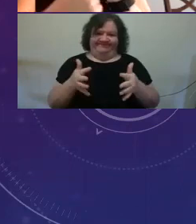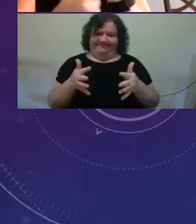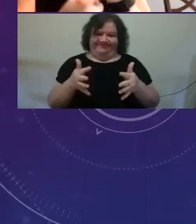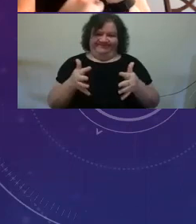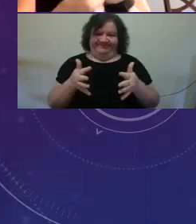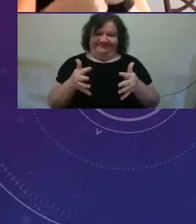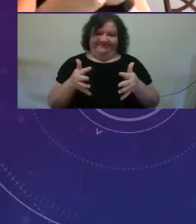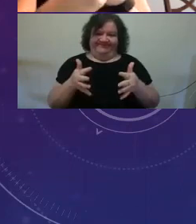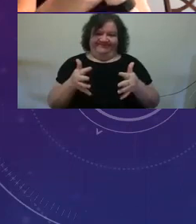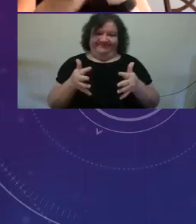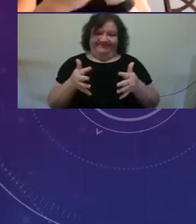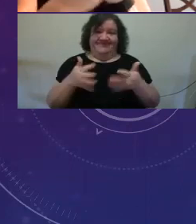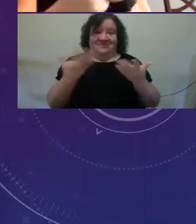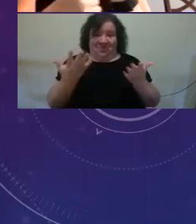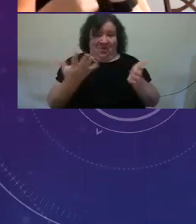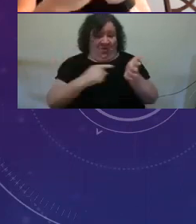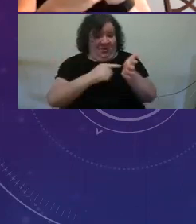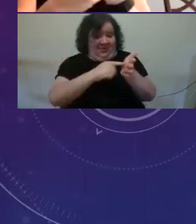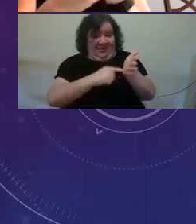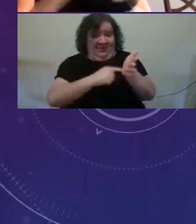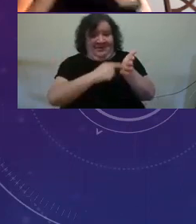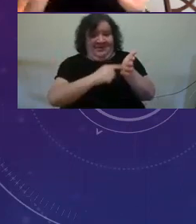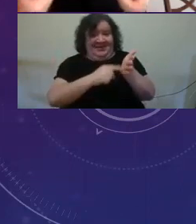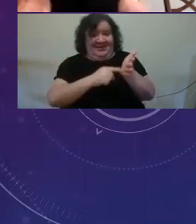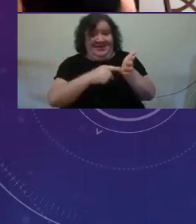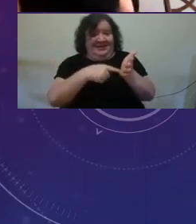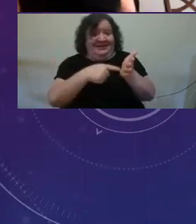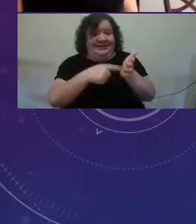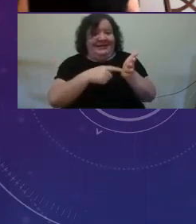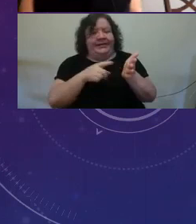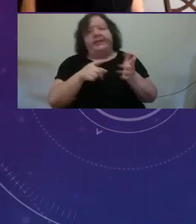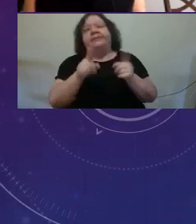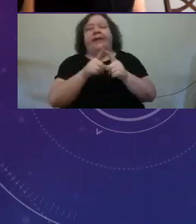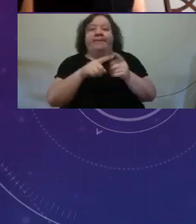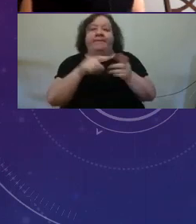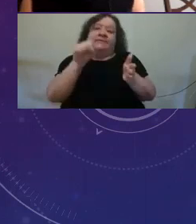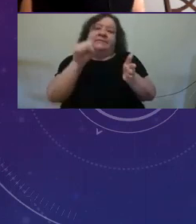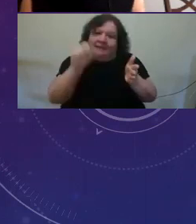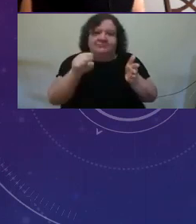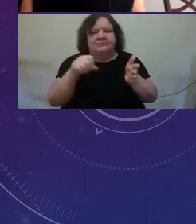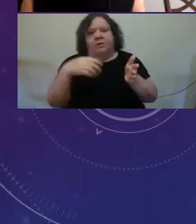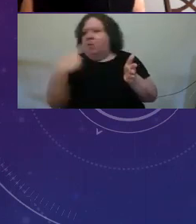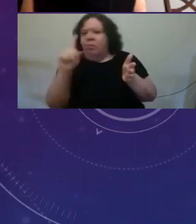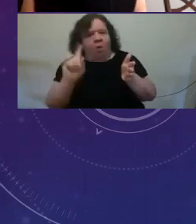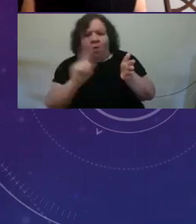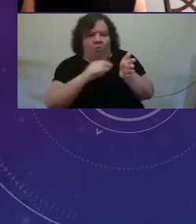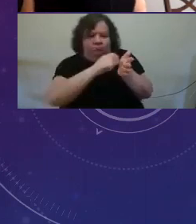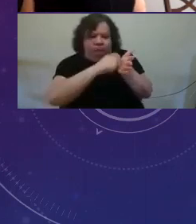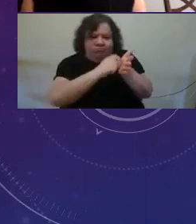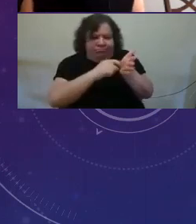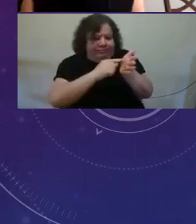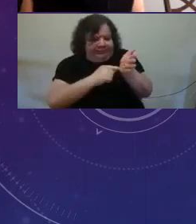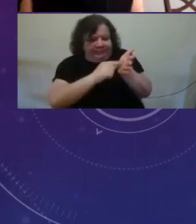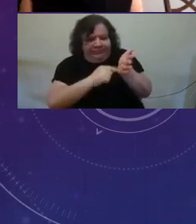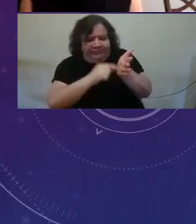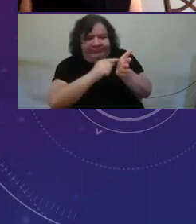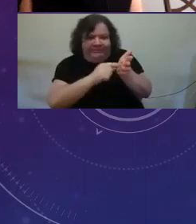and then oh but you have to assume that the person is knows the words and how